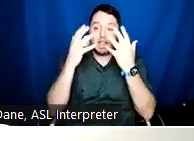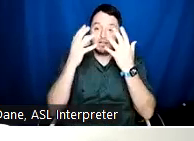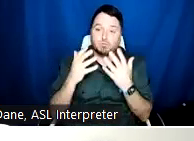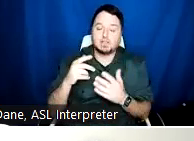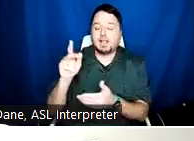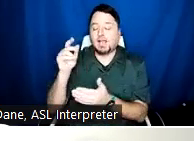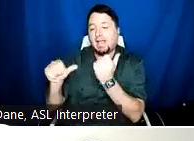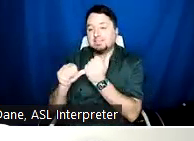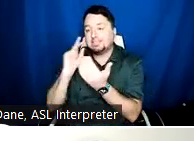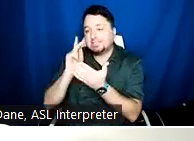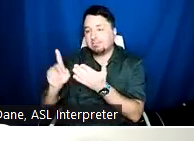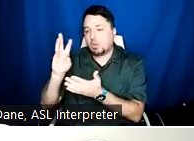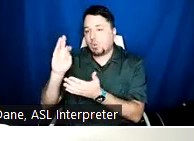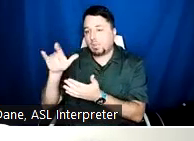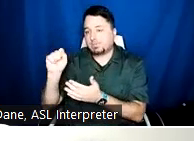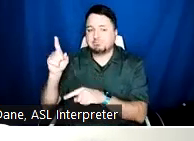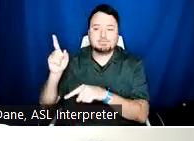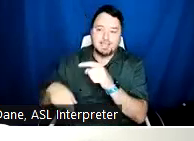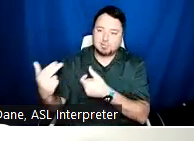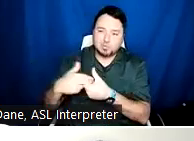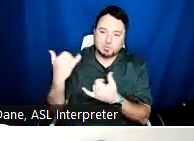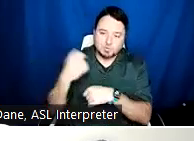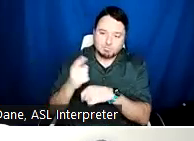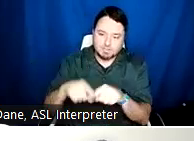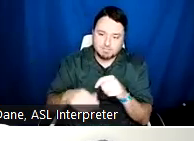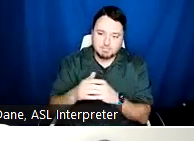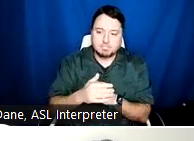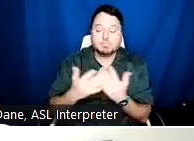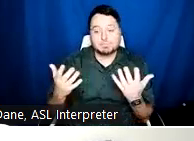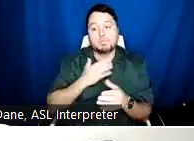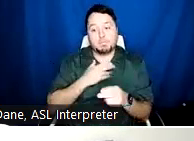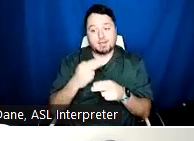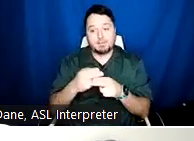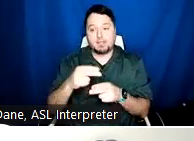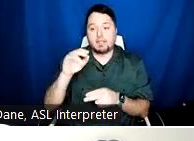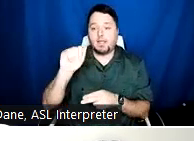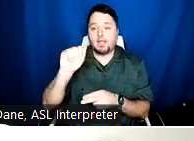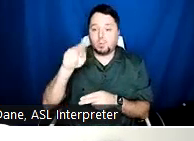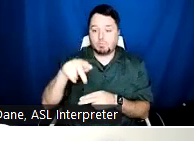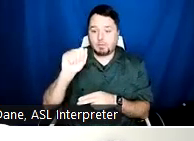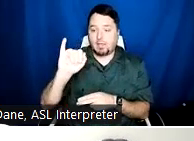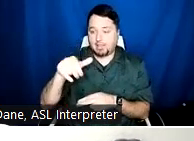Williams could not join us today. My name is Anupa Iver Geevarghese, I am the Chief of Staff